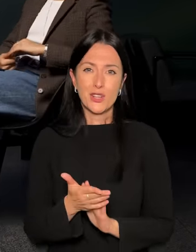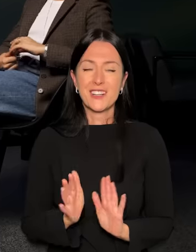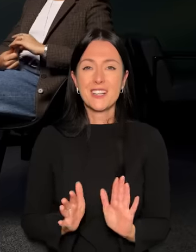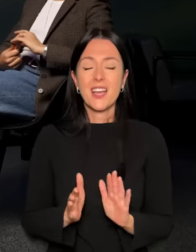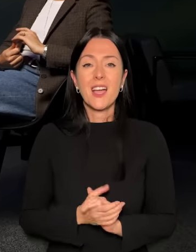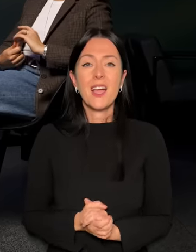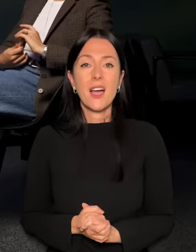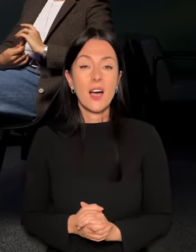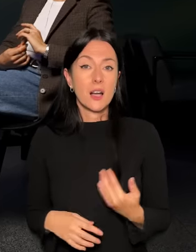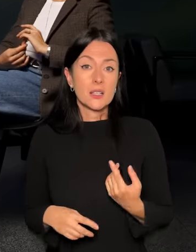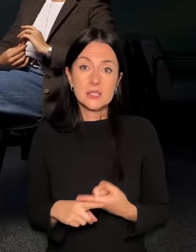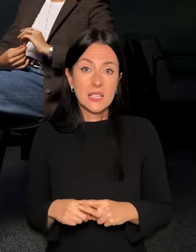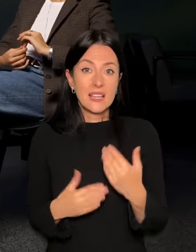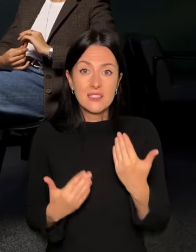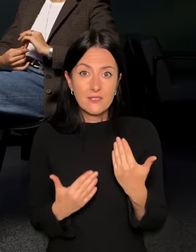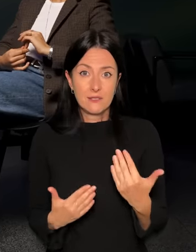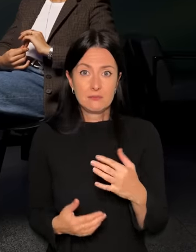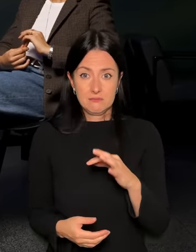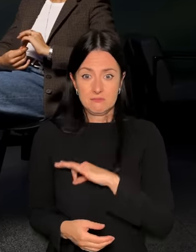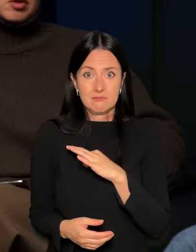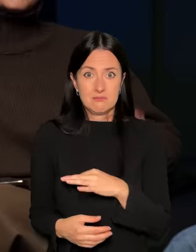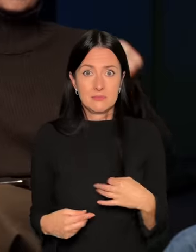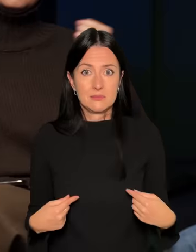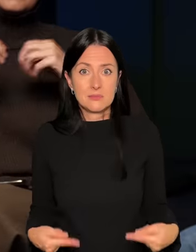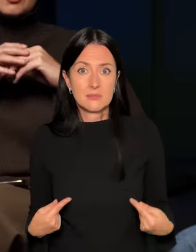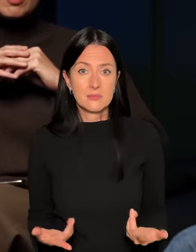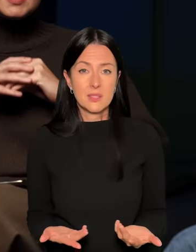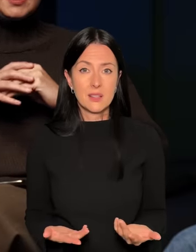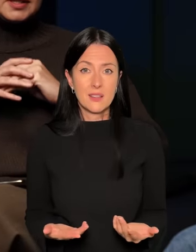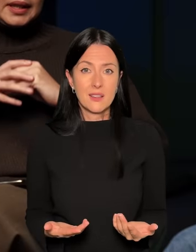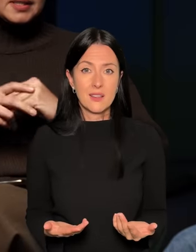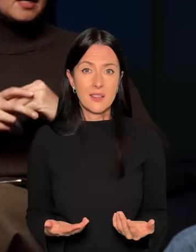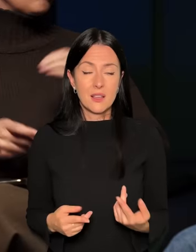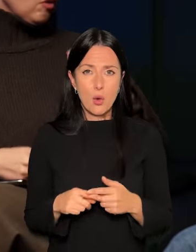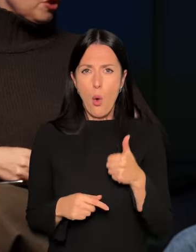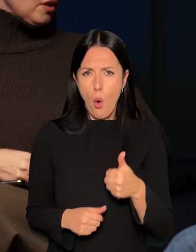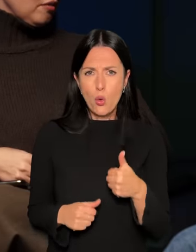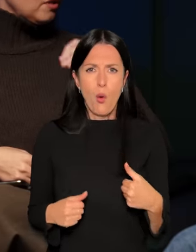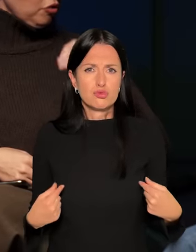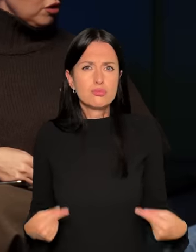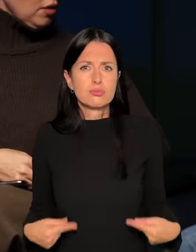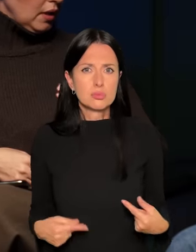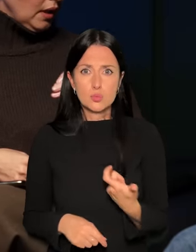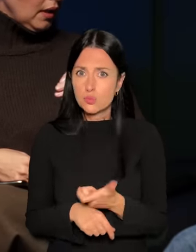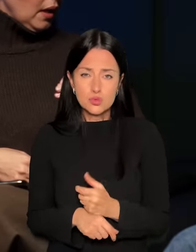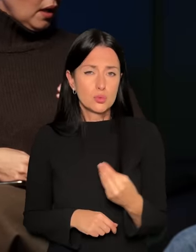That's your means of transportation. Moreover, wheelchairs are good but very expensive,